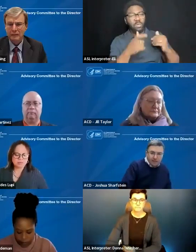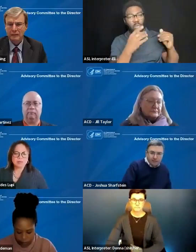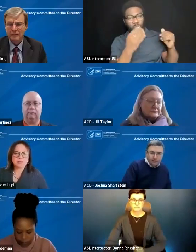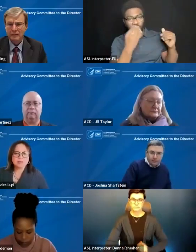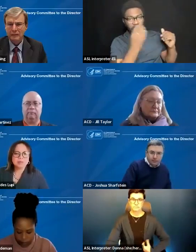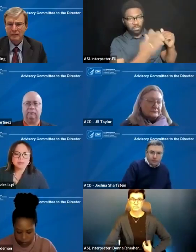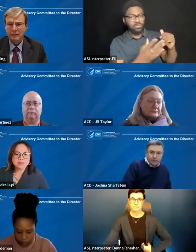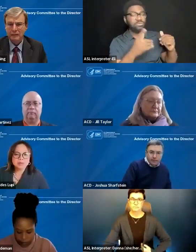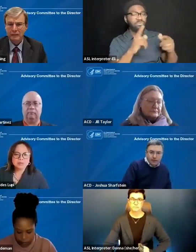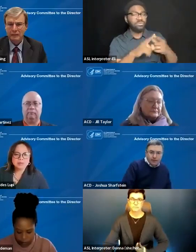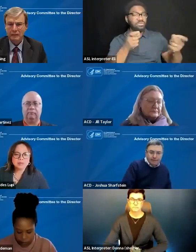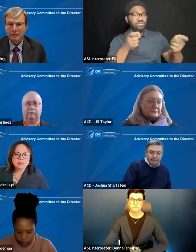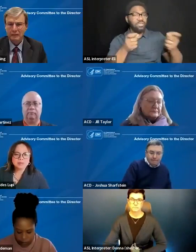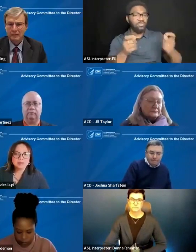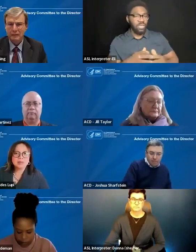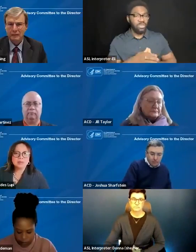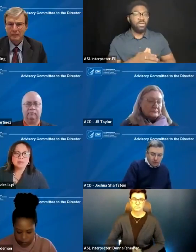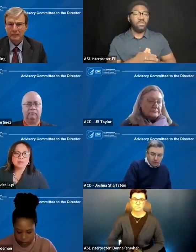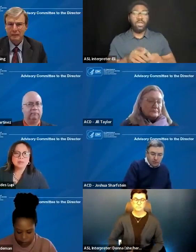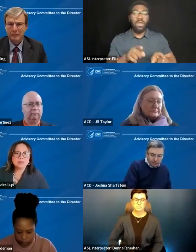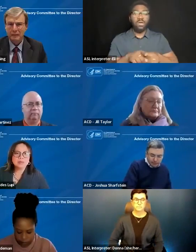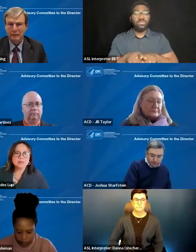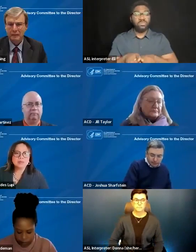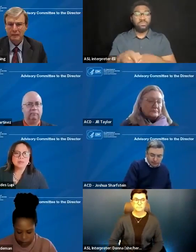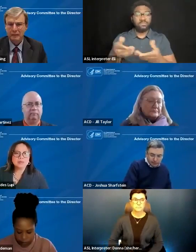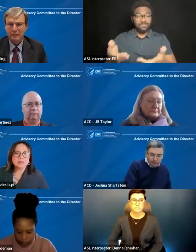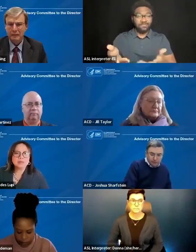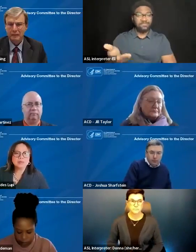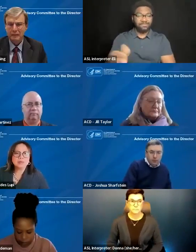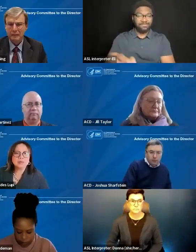And then also, if you sort of look at how that is built,